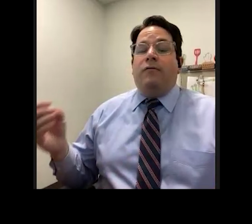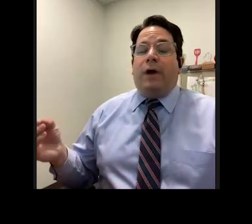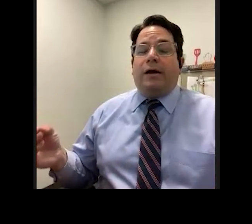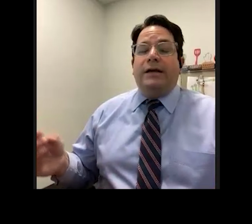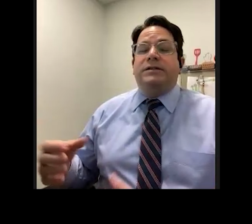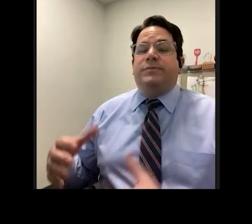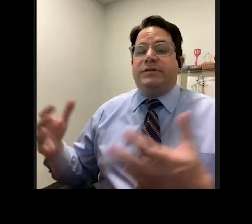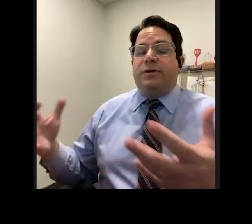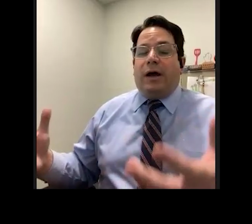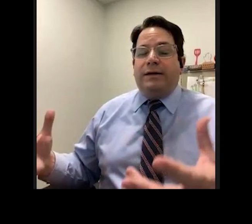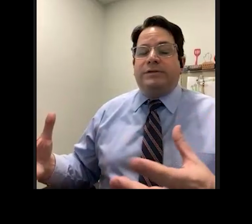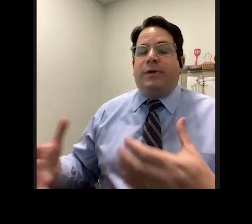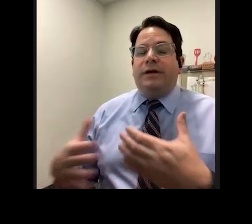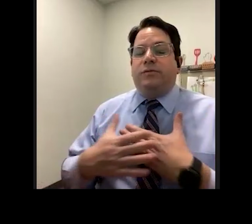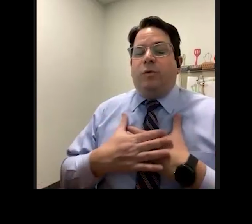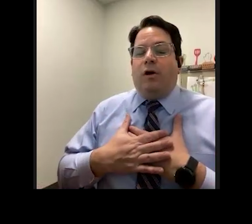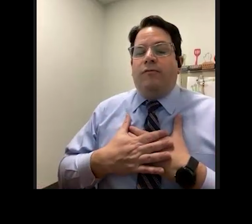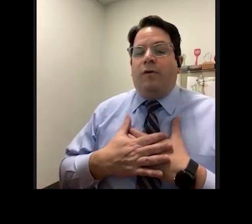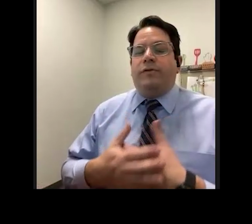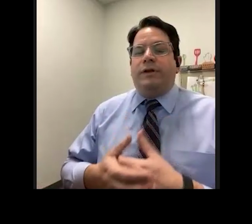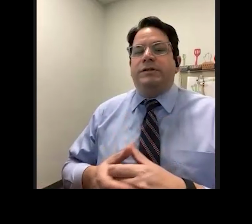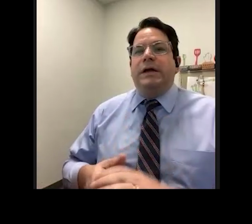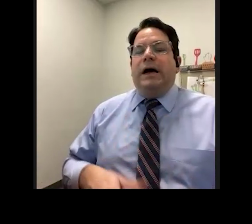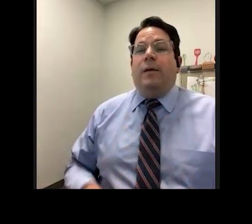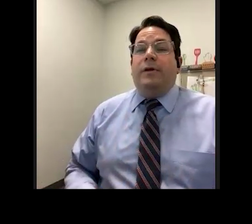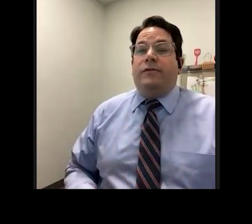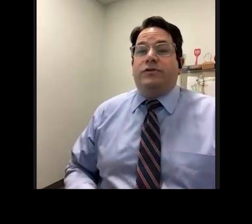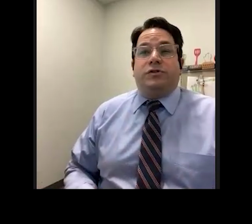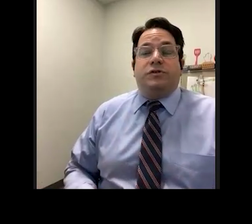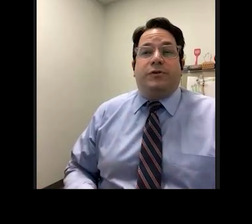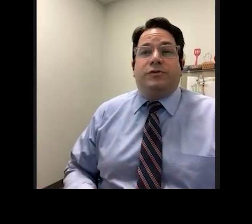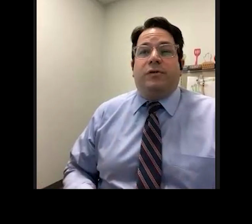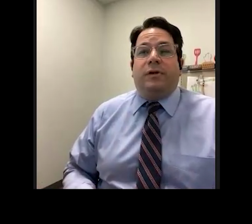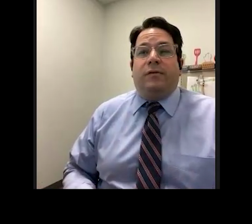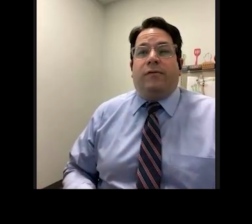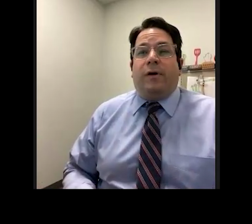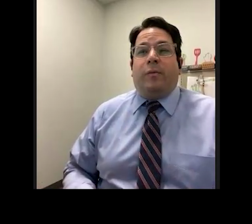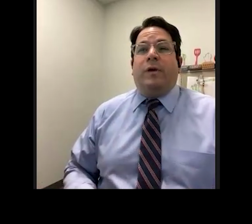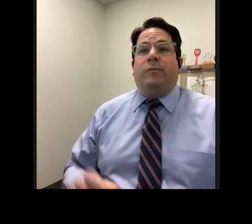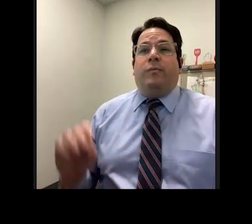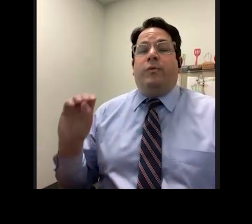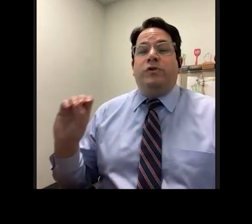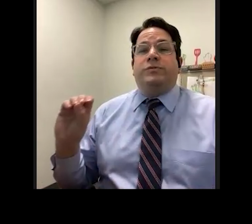In rare cases but still takes place, and we are involved with this, individuals